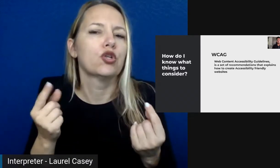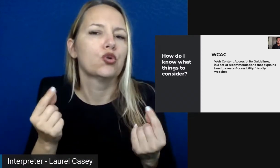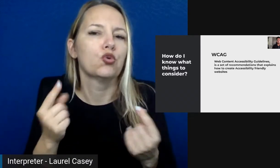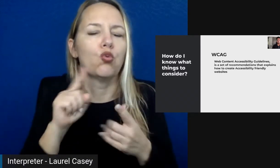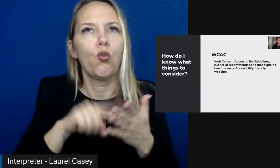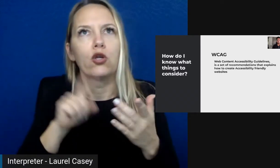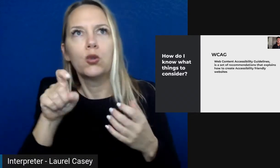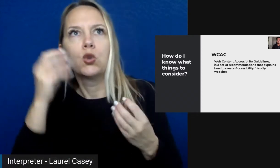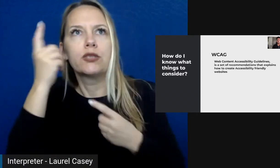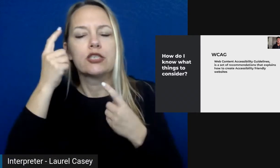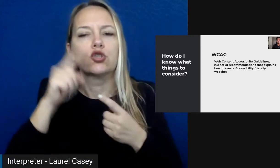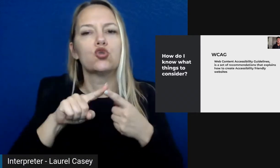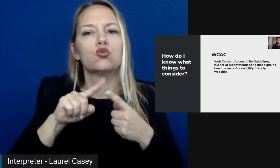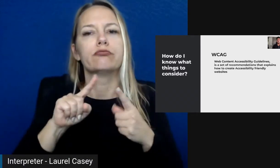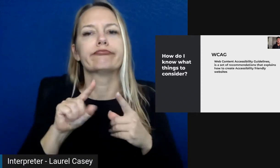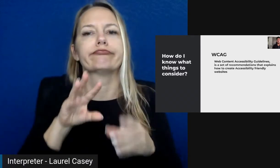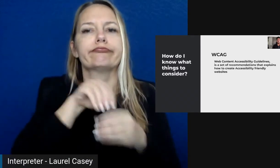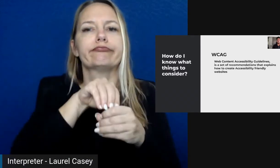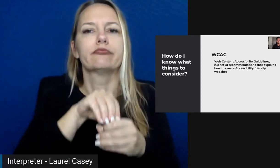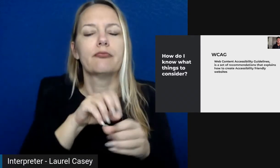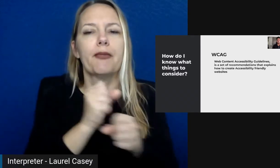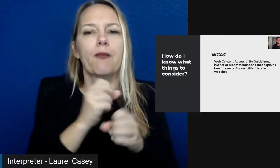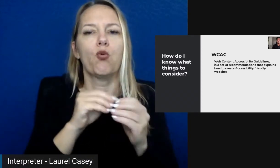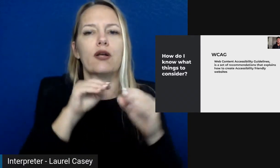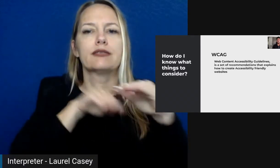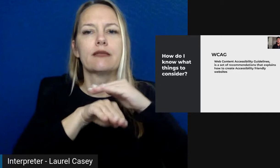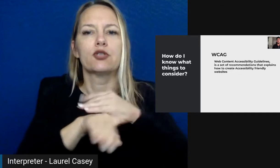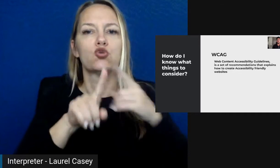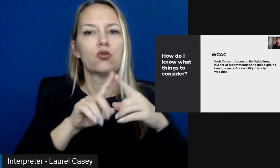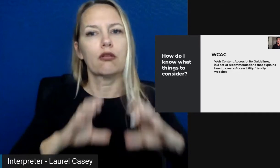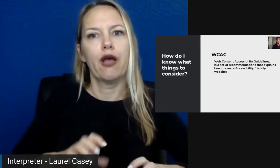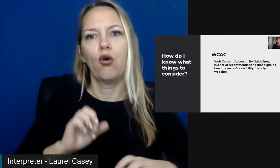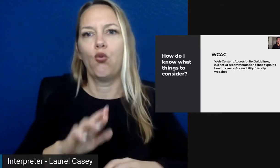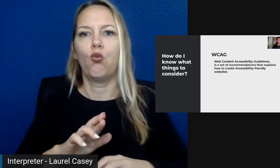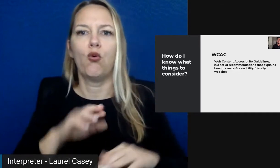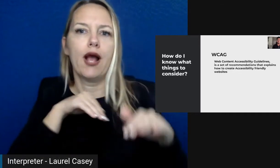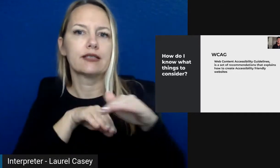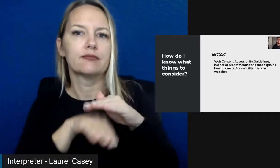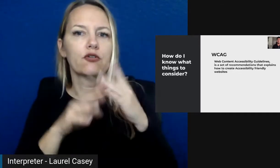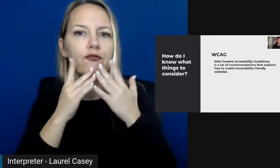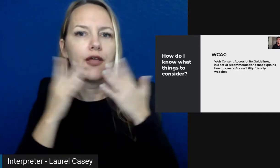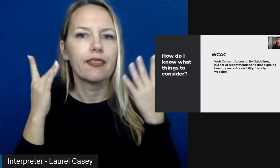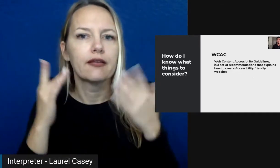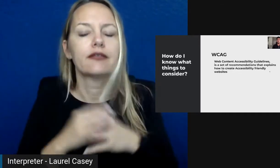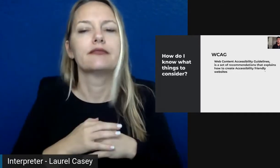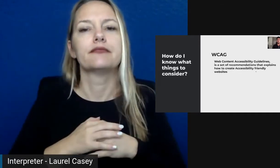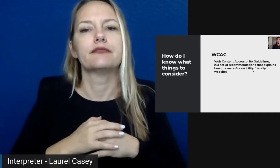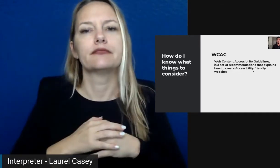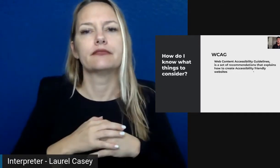that your website is accessibility compliant or accessibly friendly? For that there is something called WCAG..